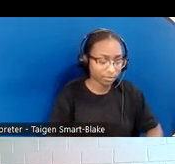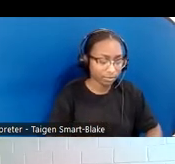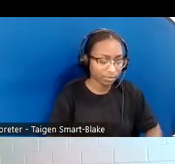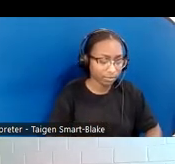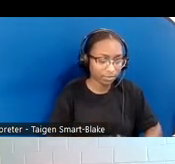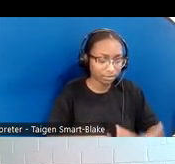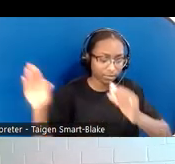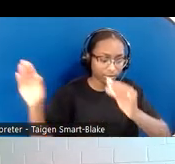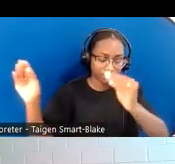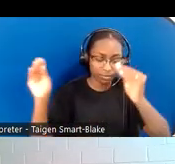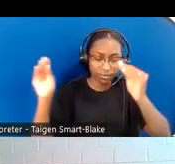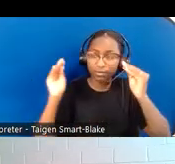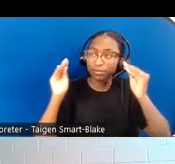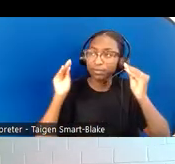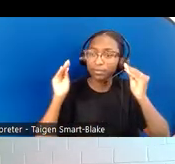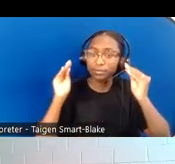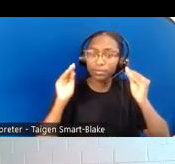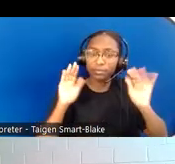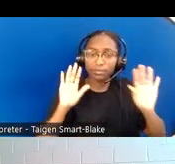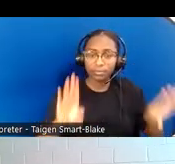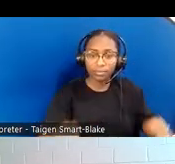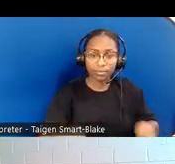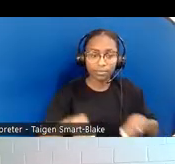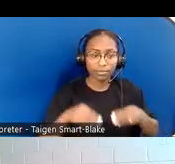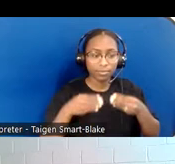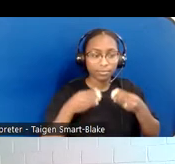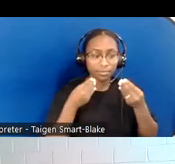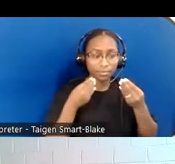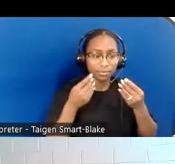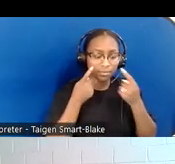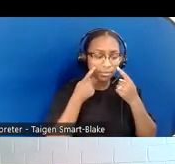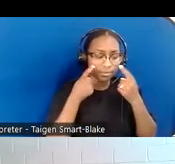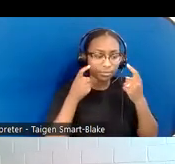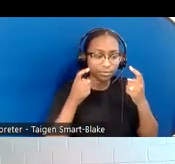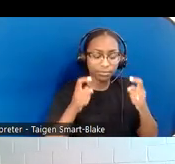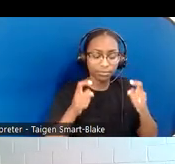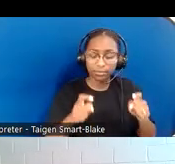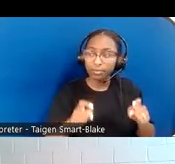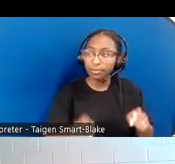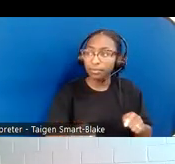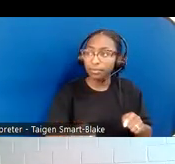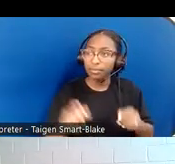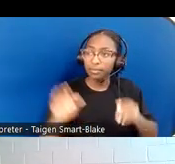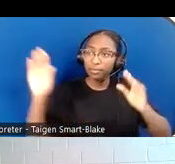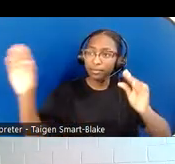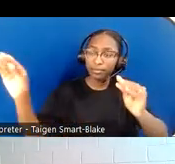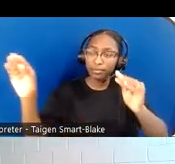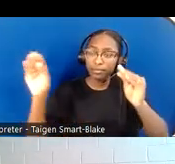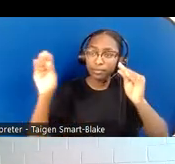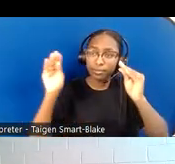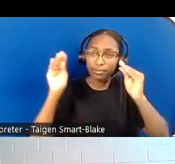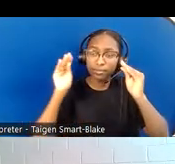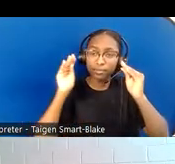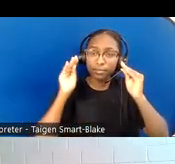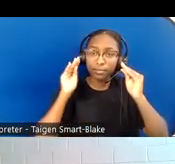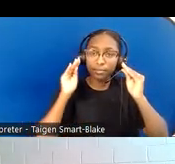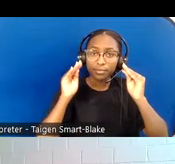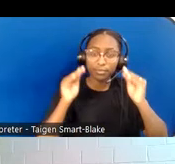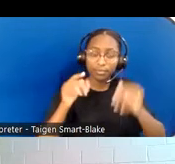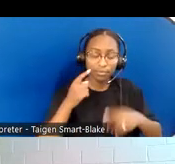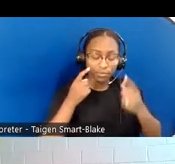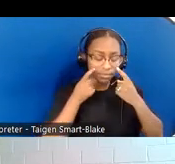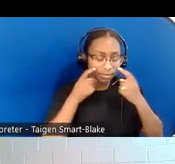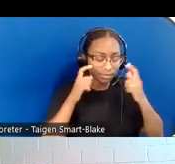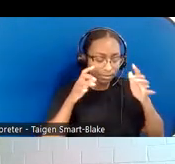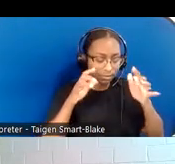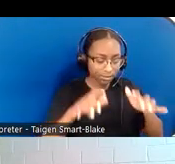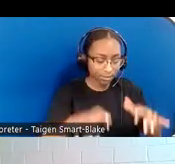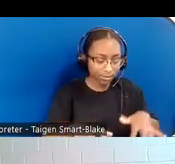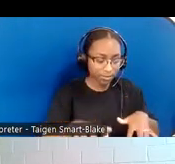Teach us to weep Teach us to weep